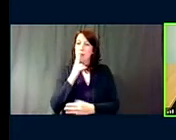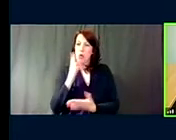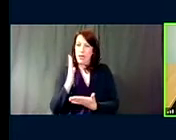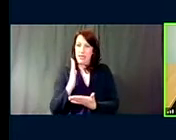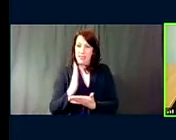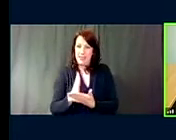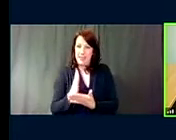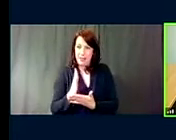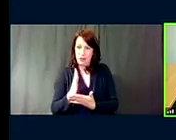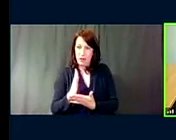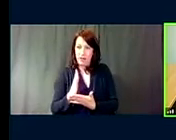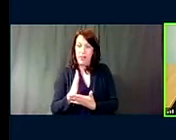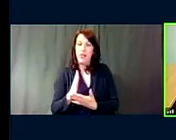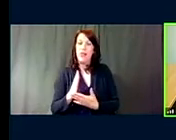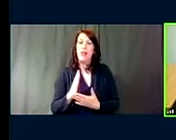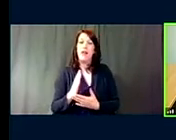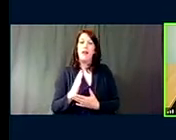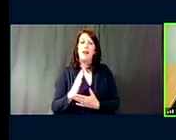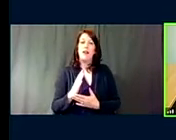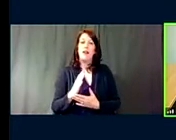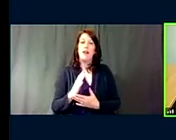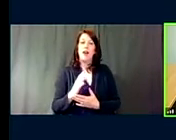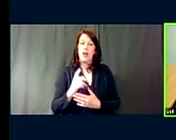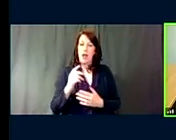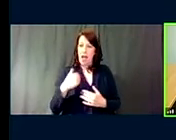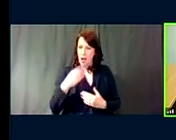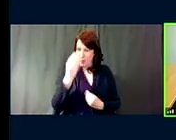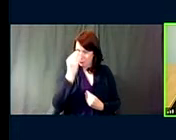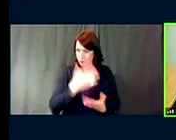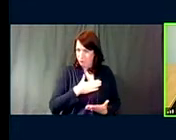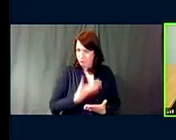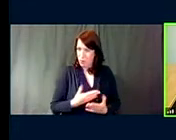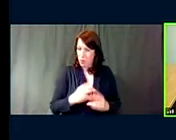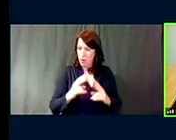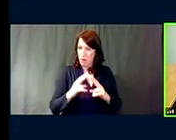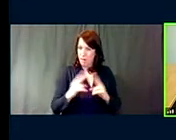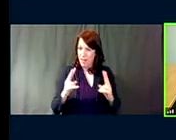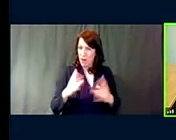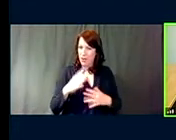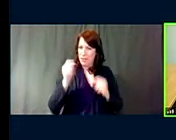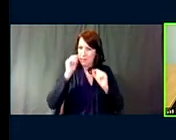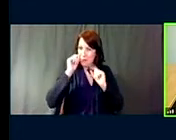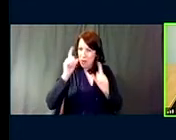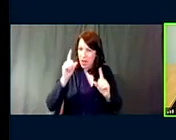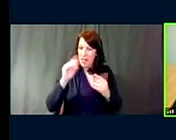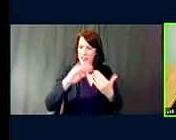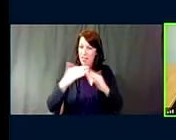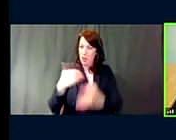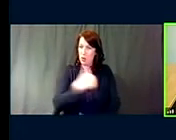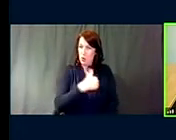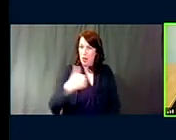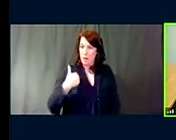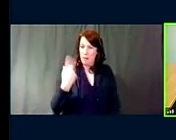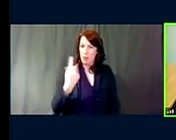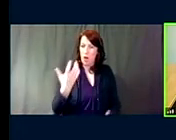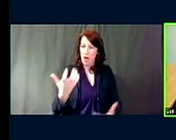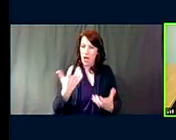NOW, I'M GOING TO SAY WE WERE VERY SURPRISED COMMUNITY MEMBERS